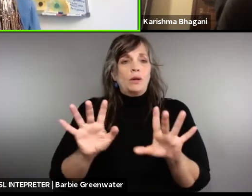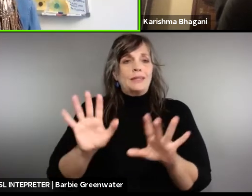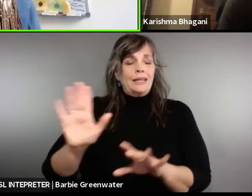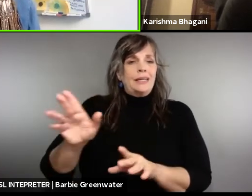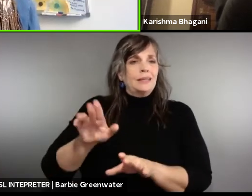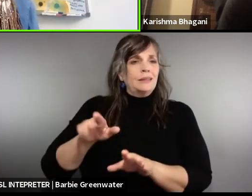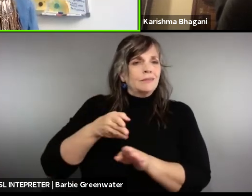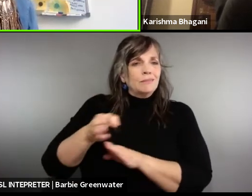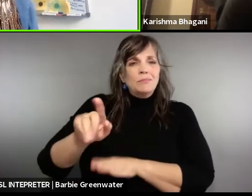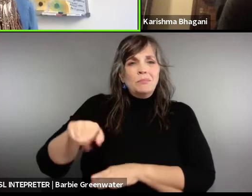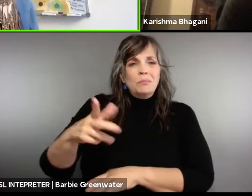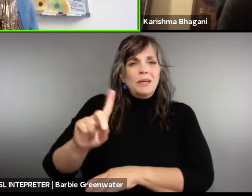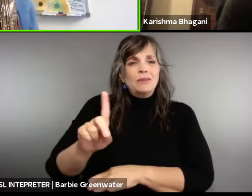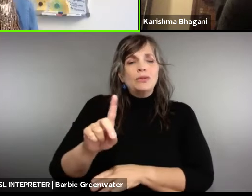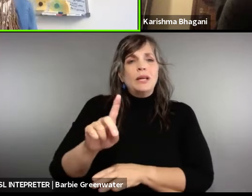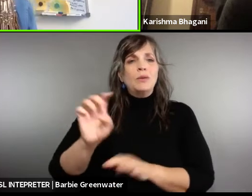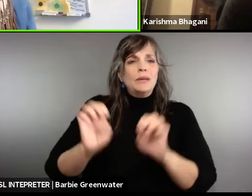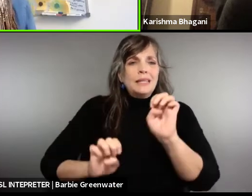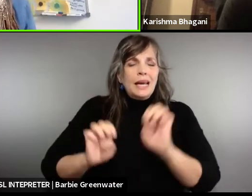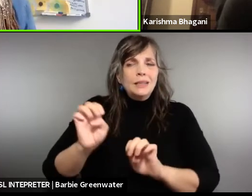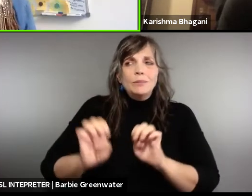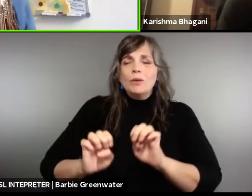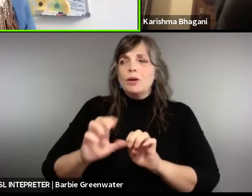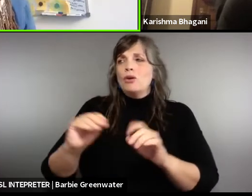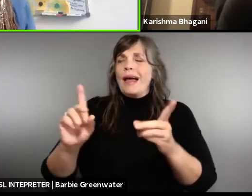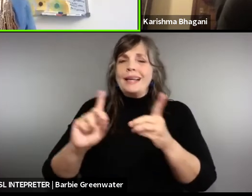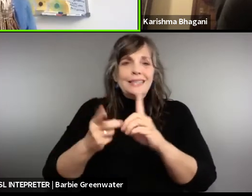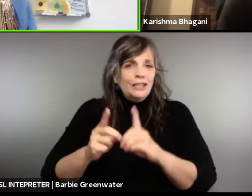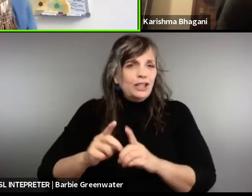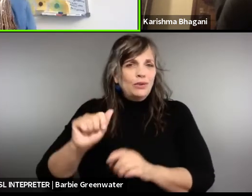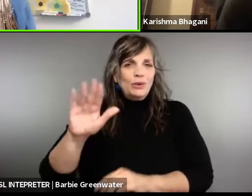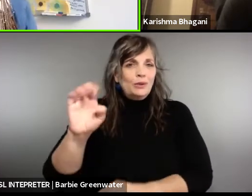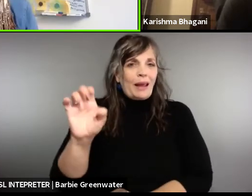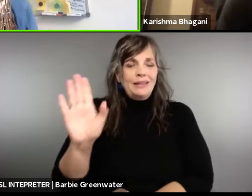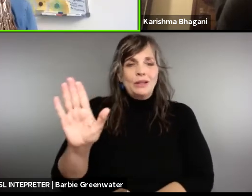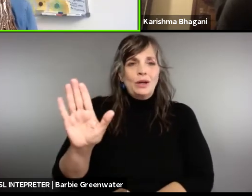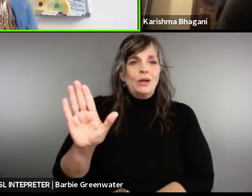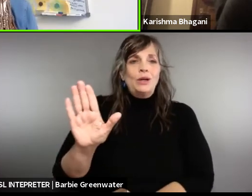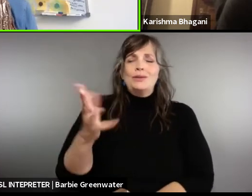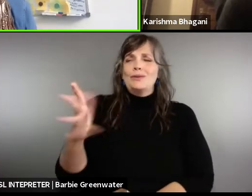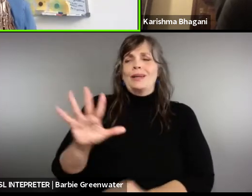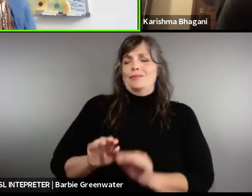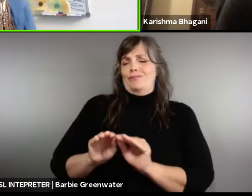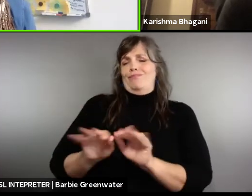with experimental and digital space. So he's all over social media and the digital space all the time.